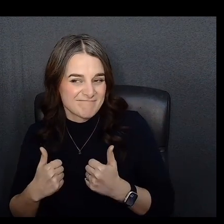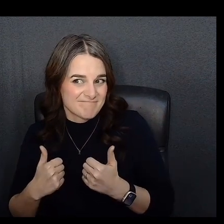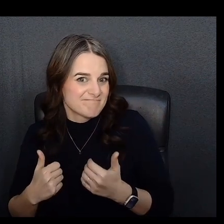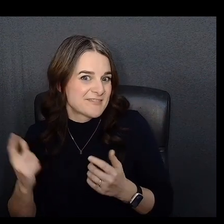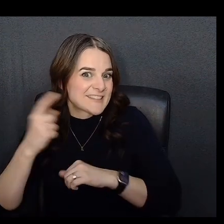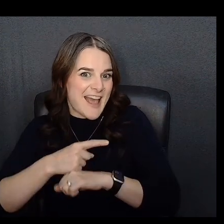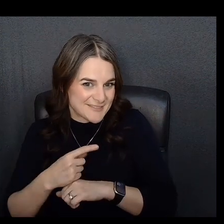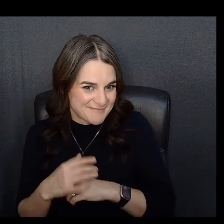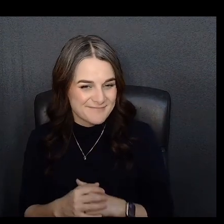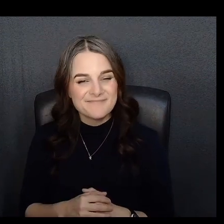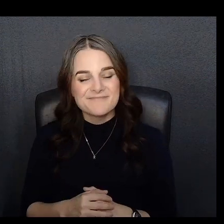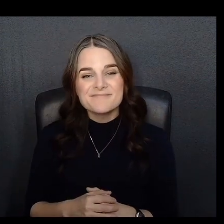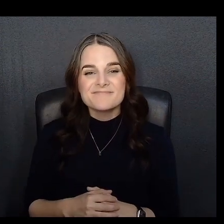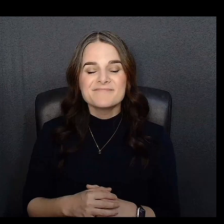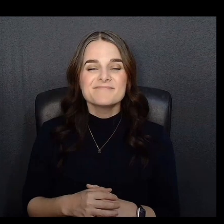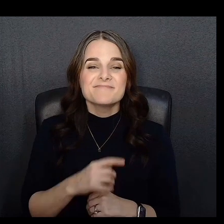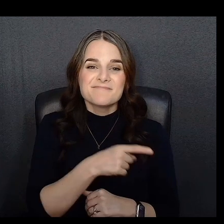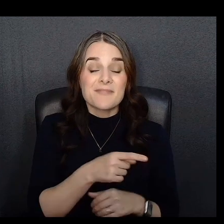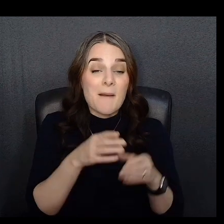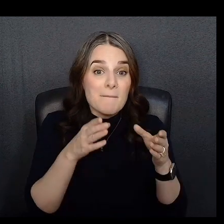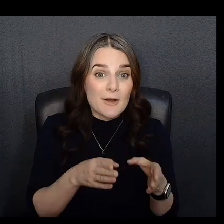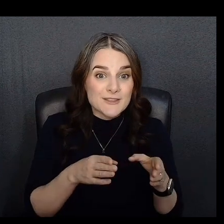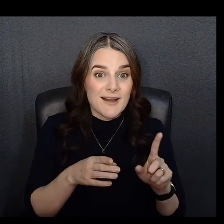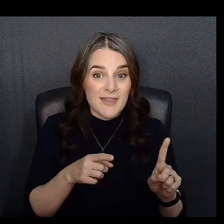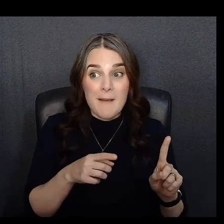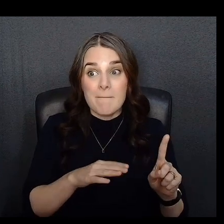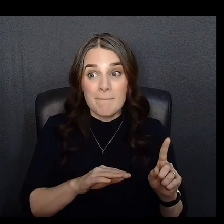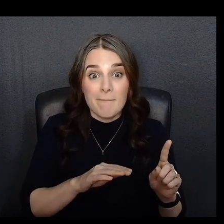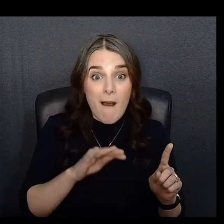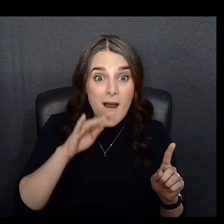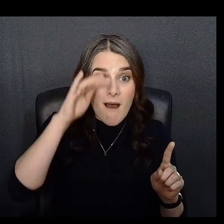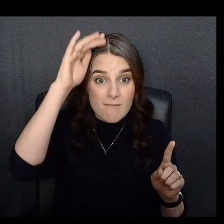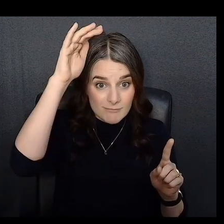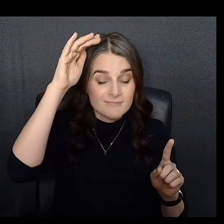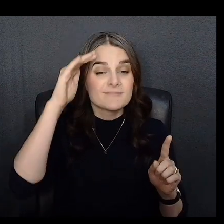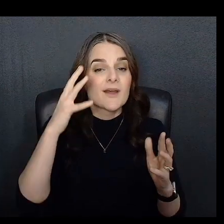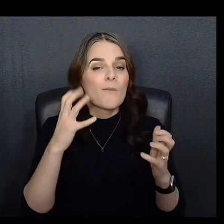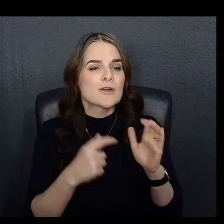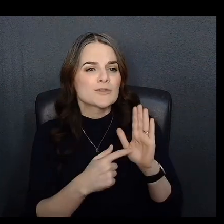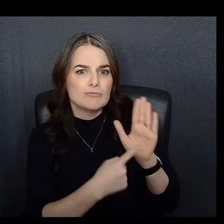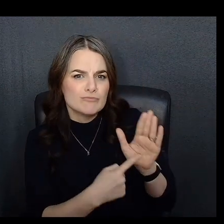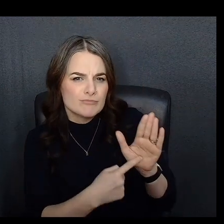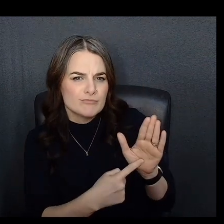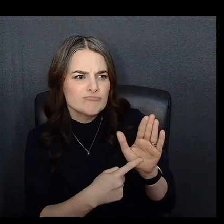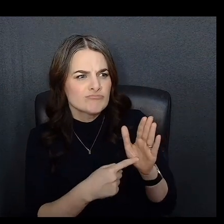we want to support them in having the vocabulary for more intimate relationships. And of course, intimacy doesn't just